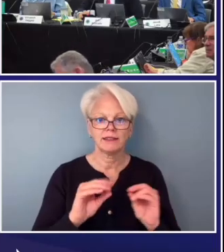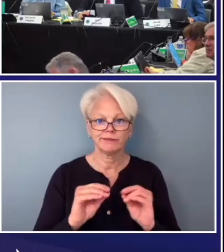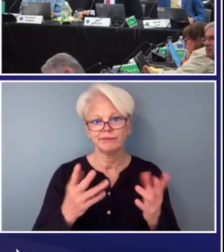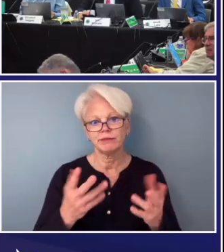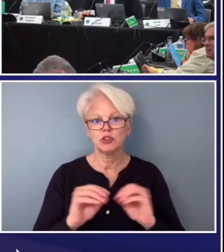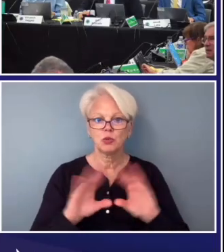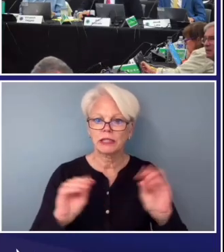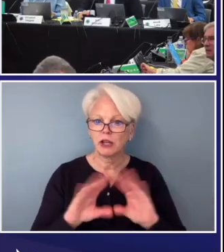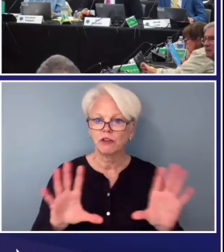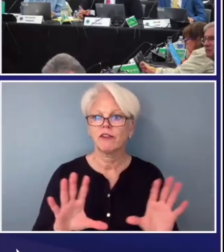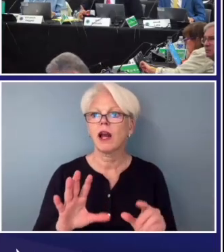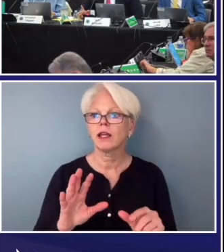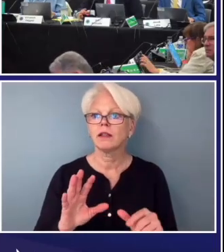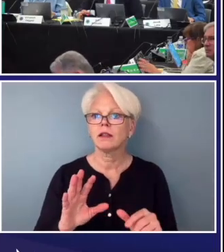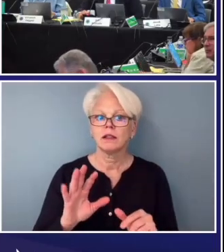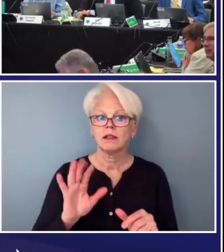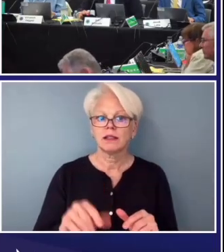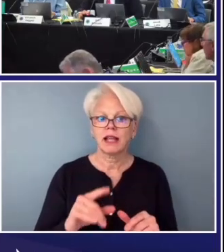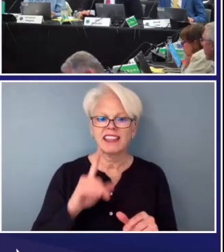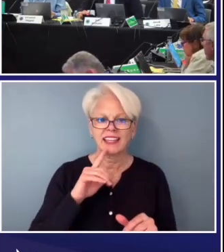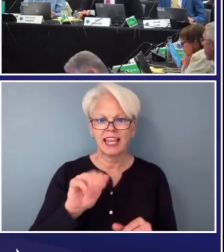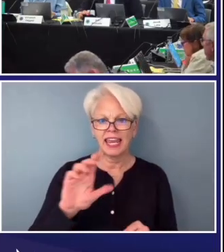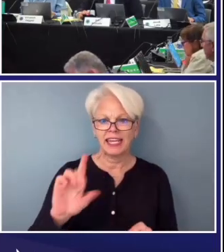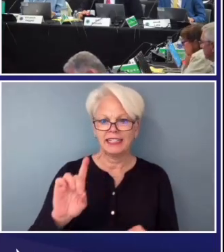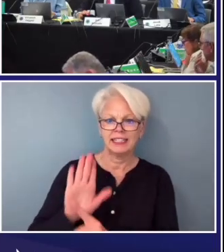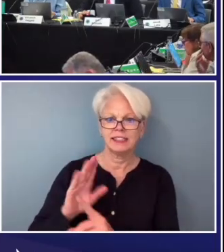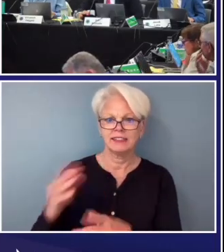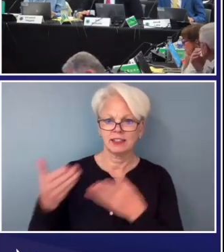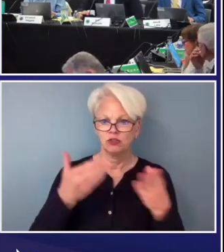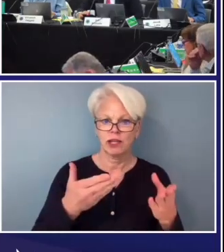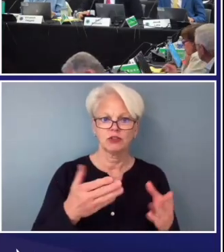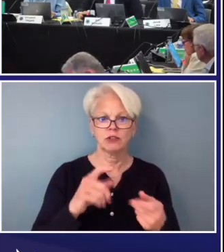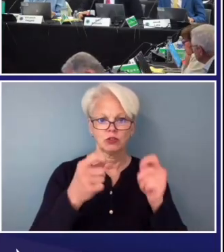think that's, this was AD, such suggestion, uh, was to change it to unlawful.